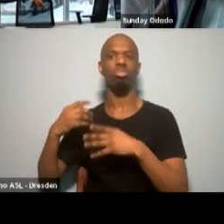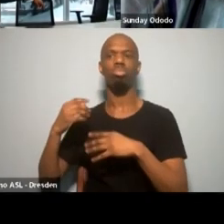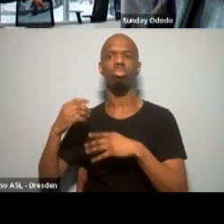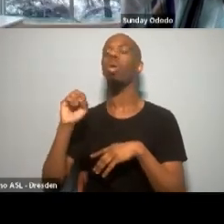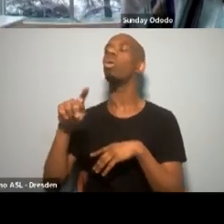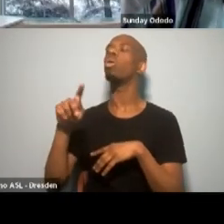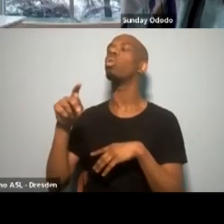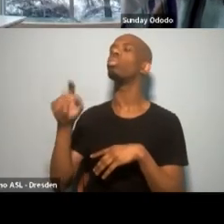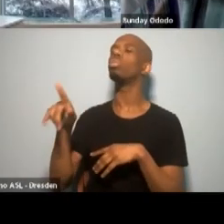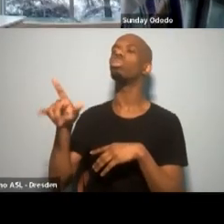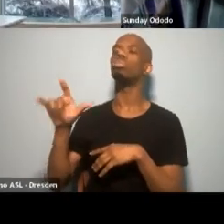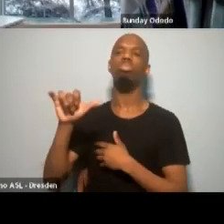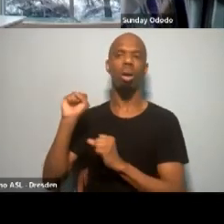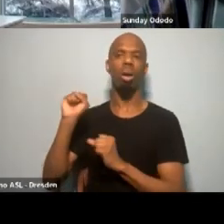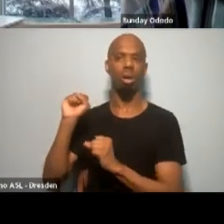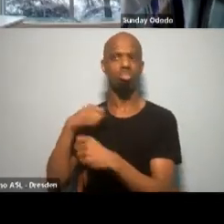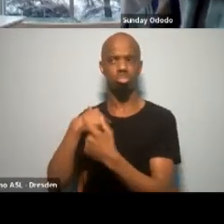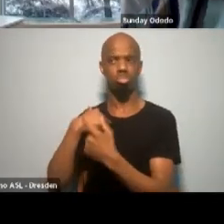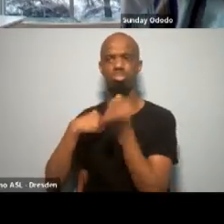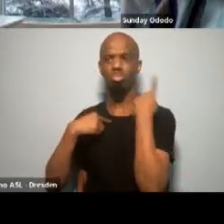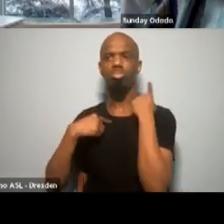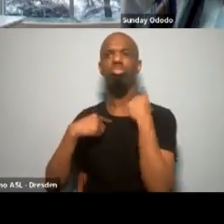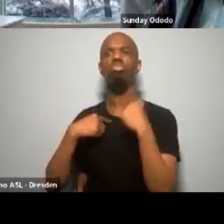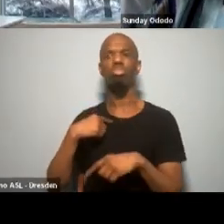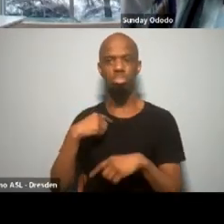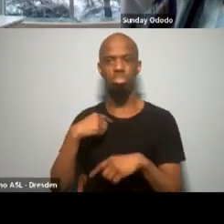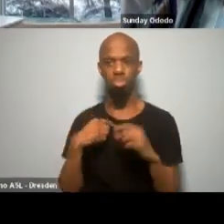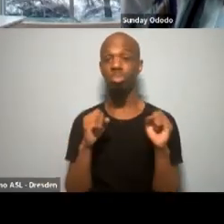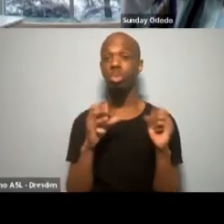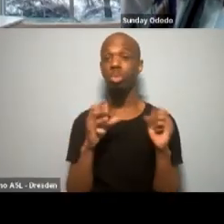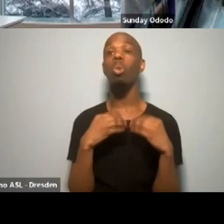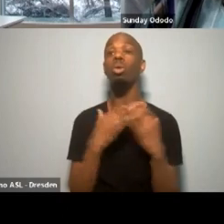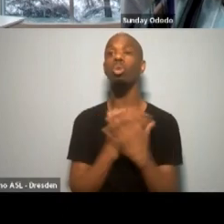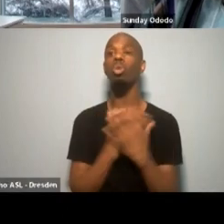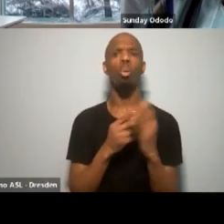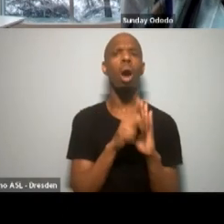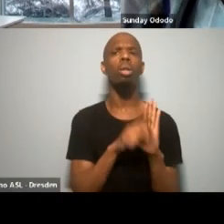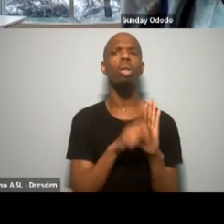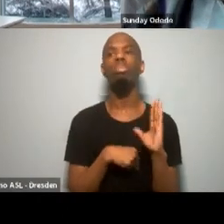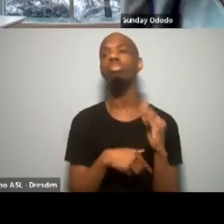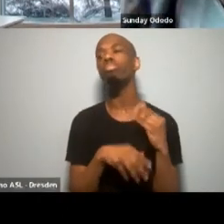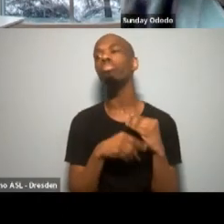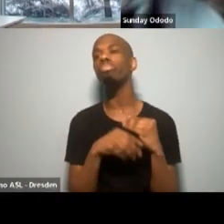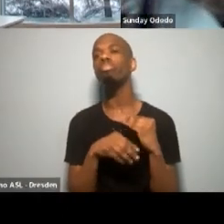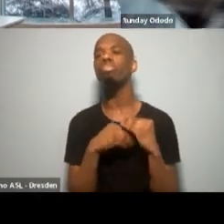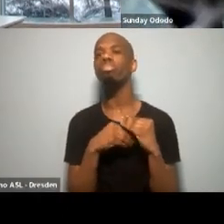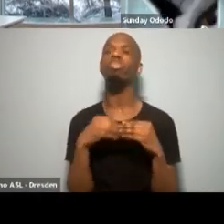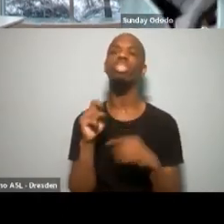A new policy in STEM has just been introduced in Nigeria,